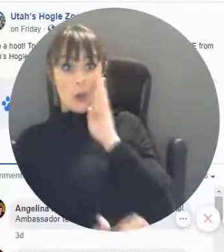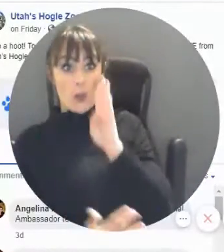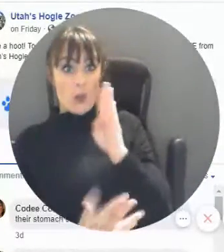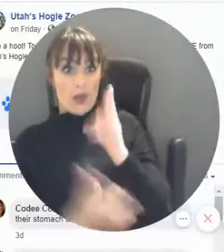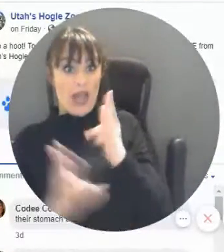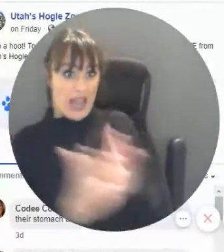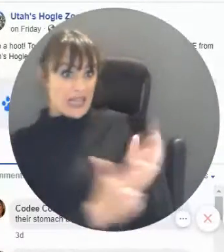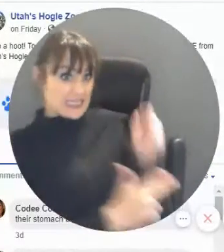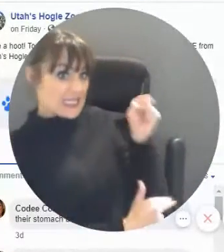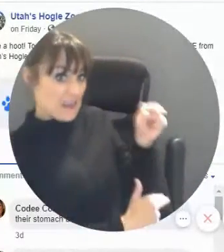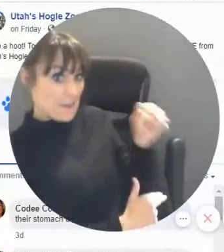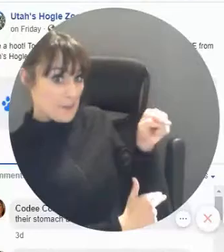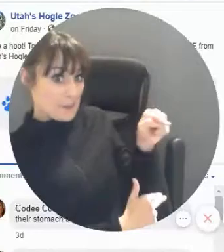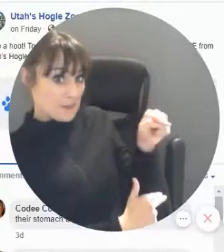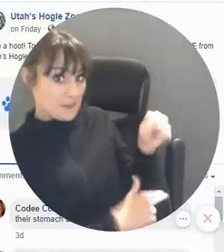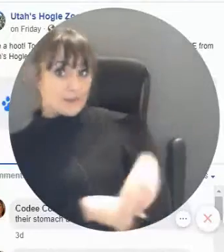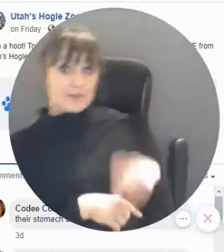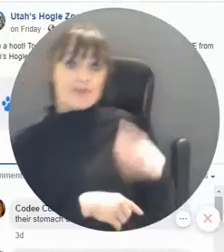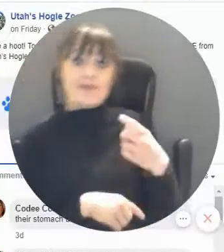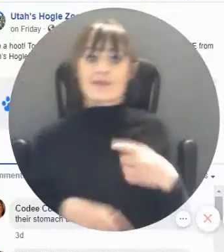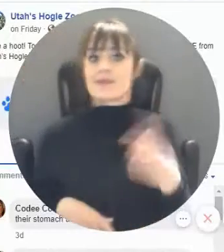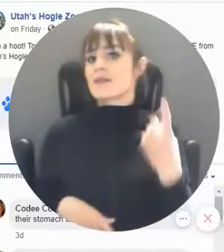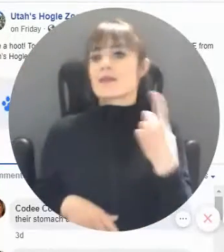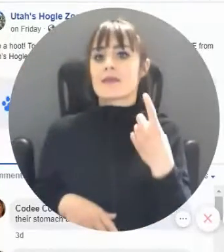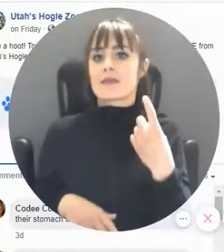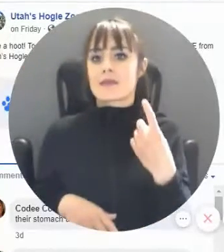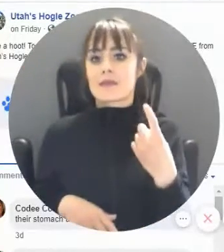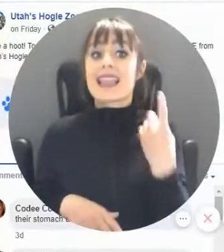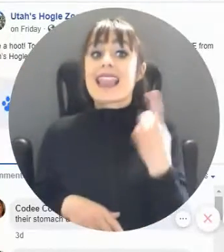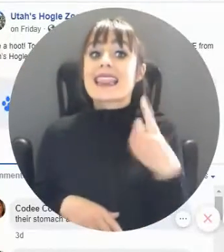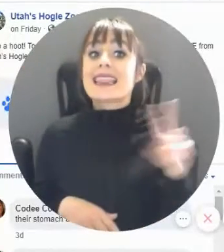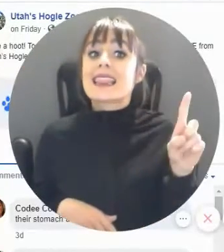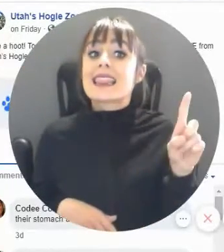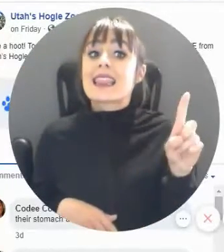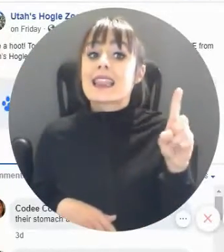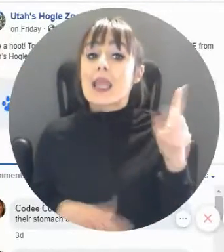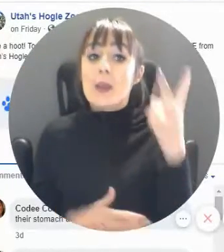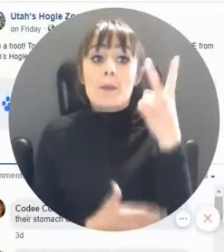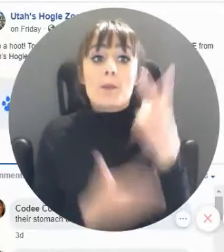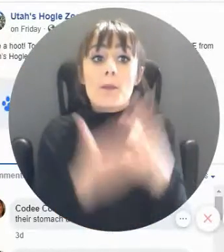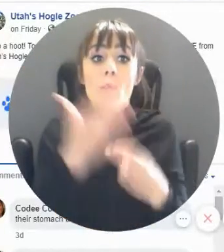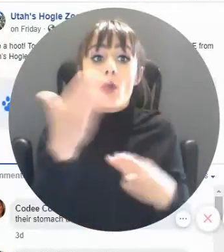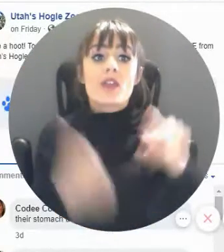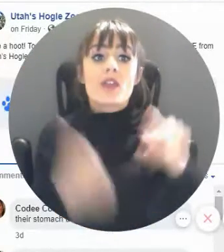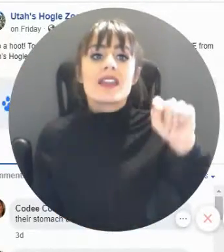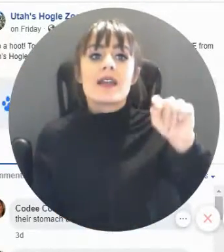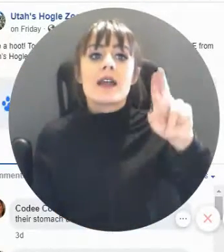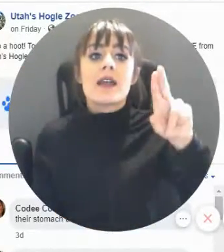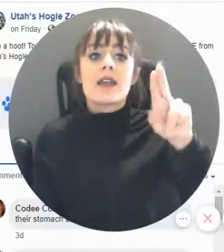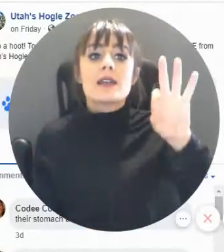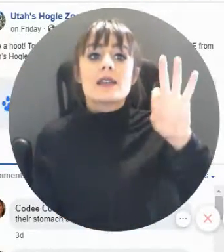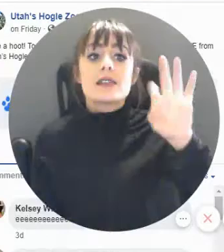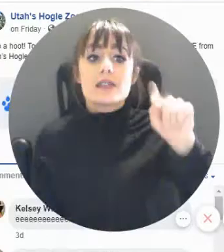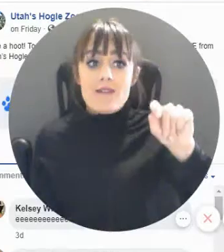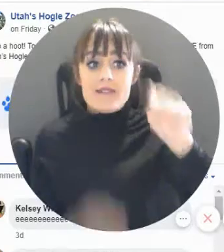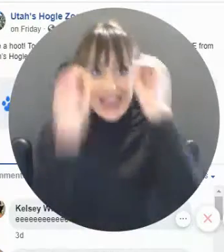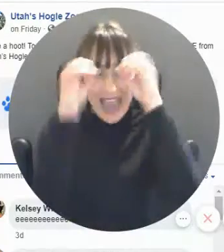little ear tufts, and so does Thor. So they're both tufted owls. (Other voice): So the western screech owl is the smallest owl? Or what's the smallest?